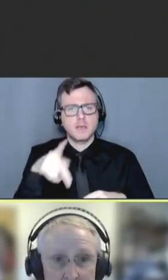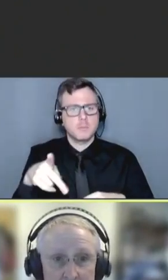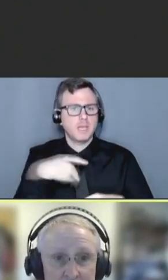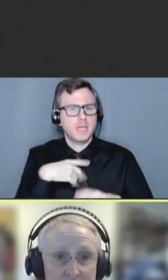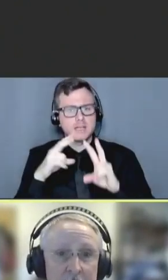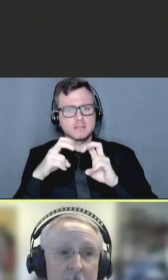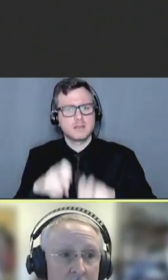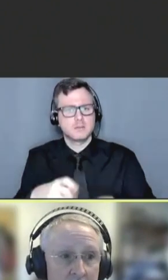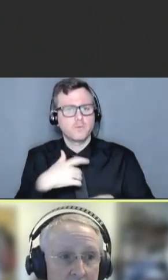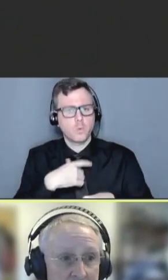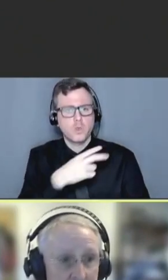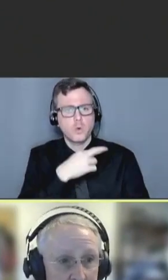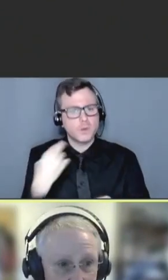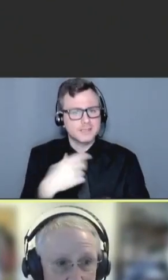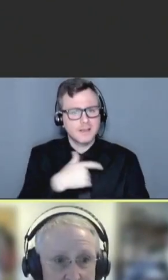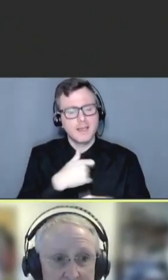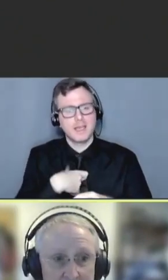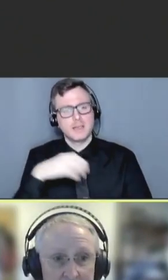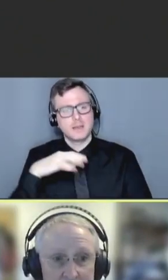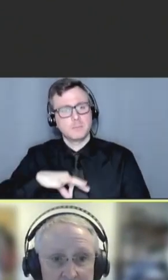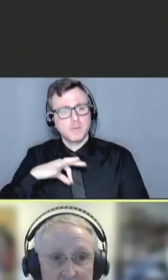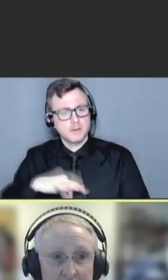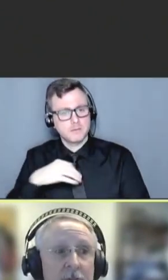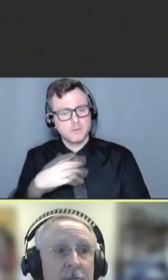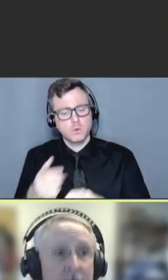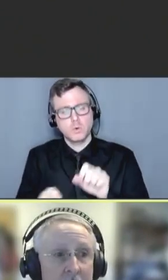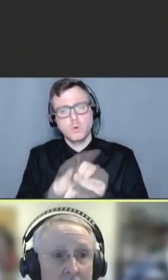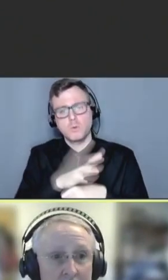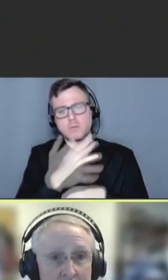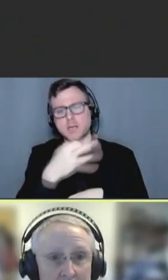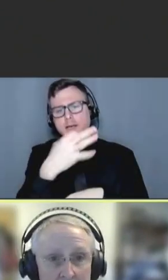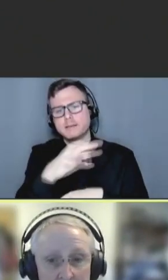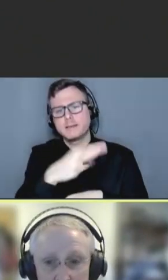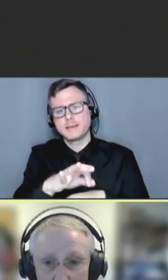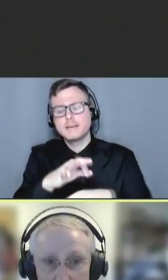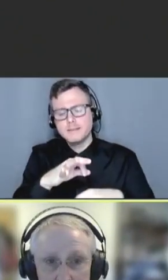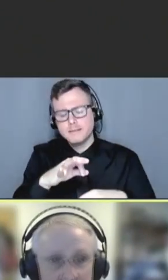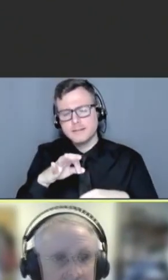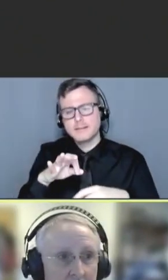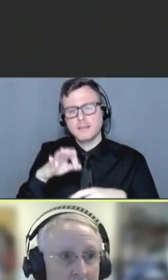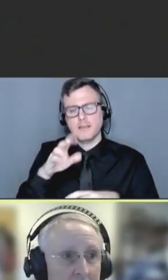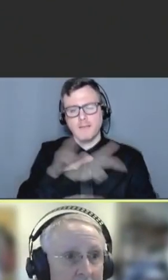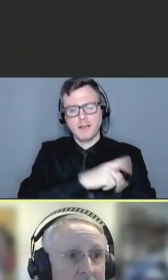risk and benefit of COVID-19 vaccines. And we'll go to the next slide, please.